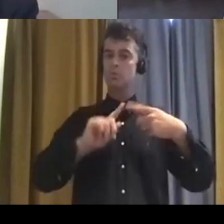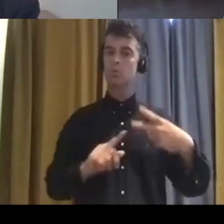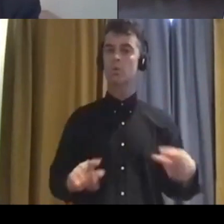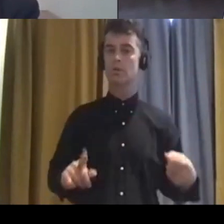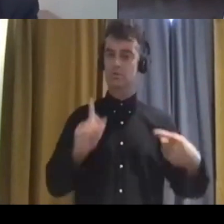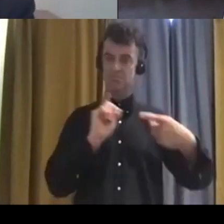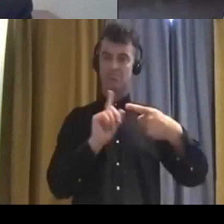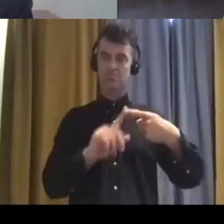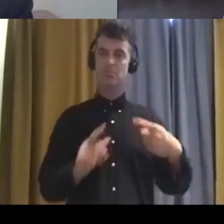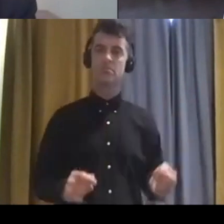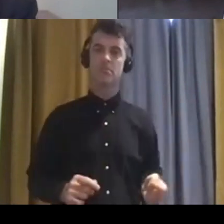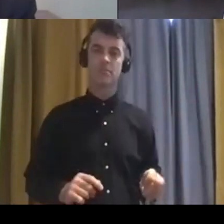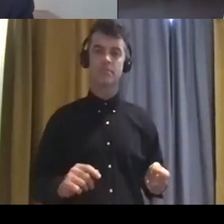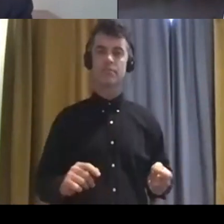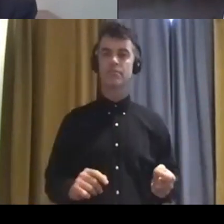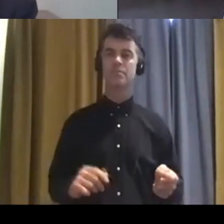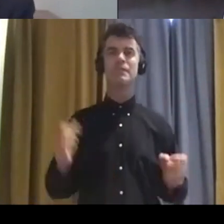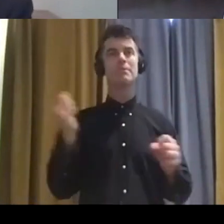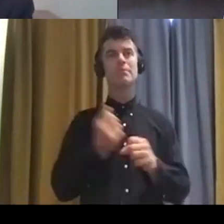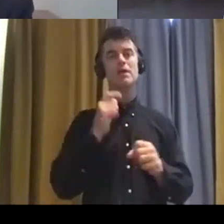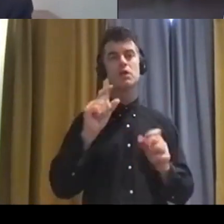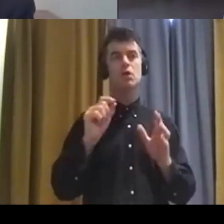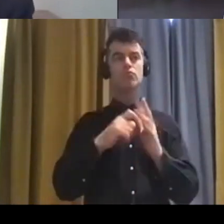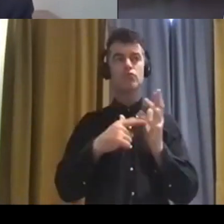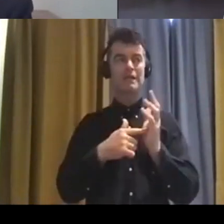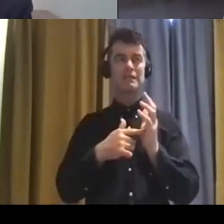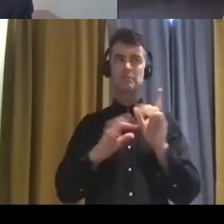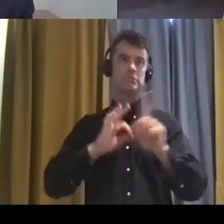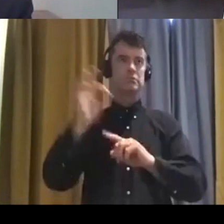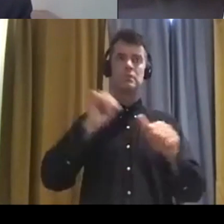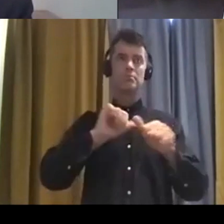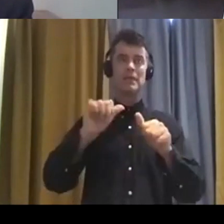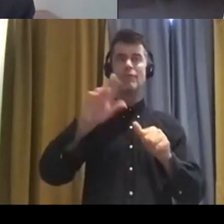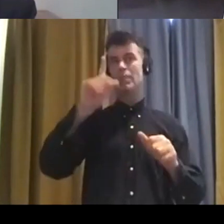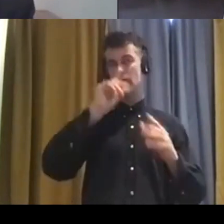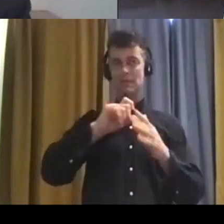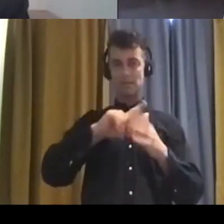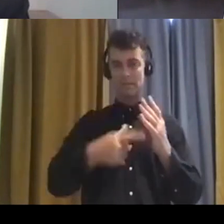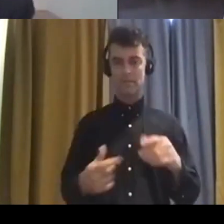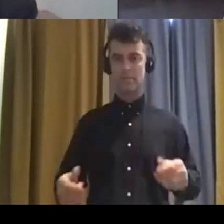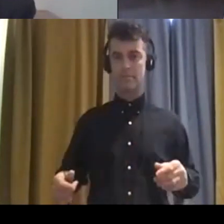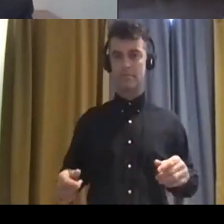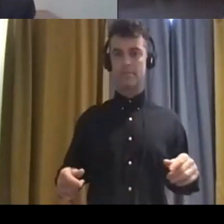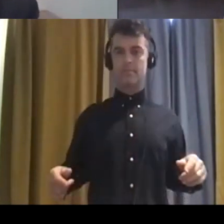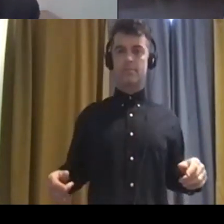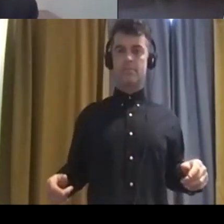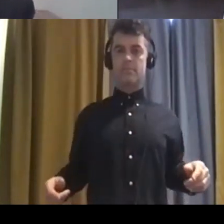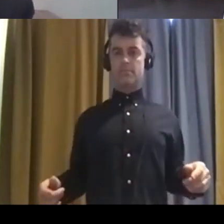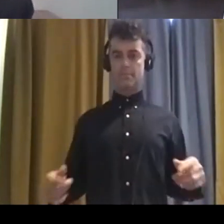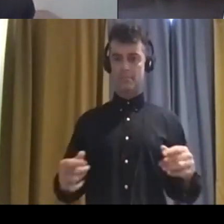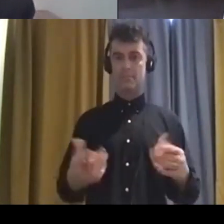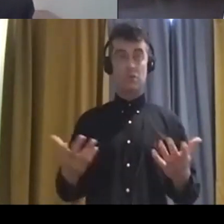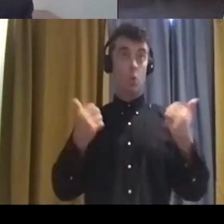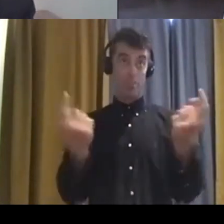A it makes your product services better for people with disabilities, which is a good